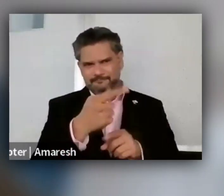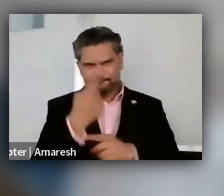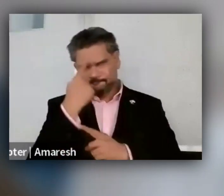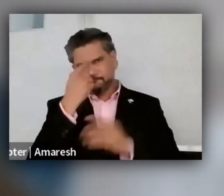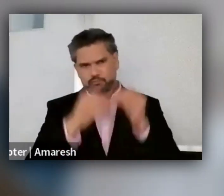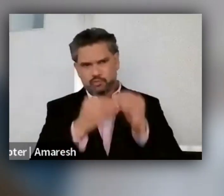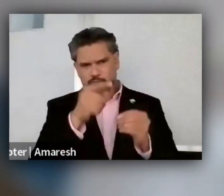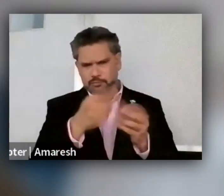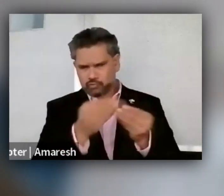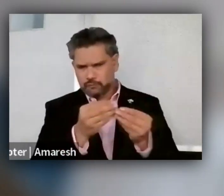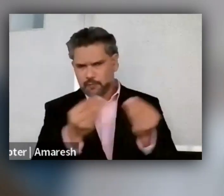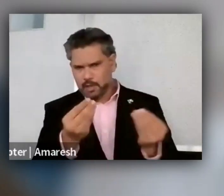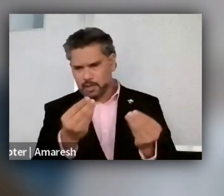answers to the questions that have been raised.